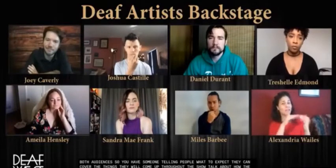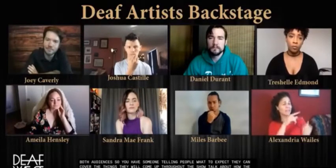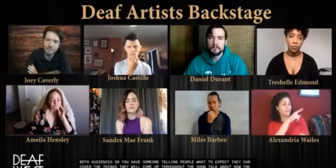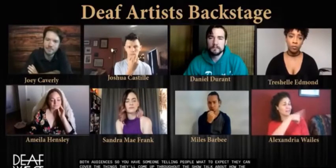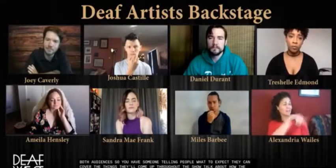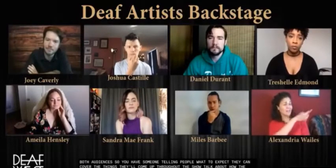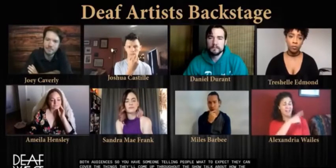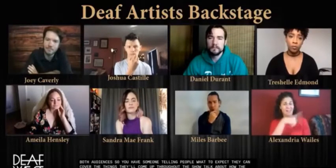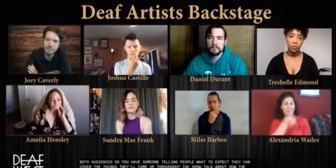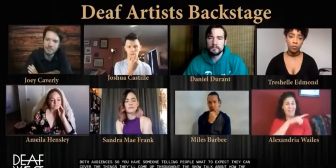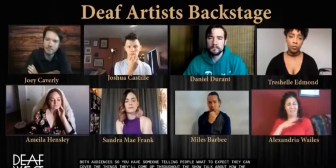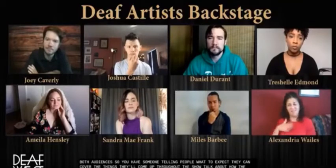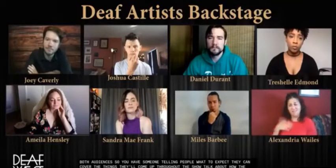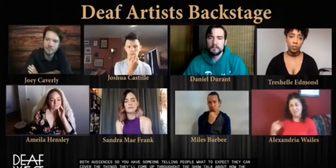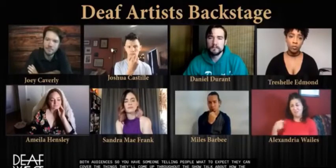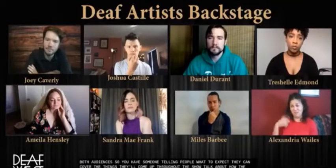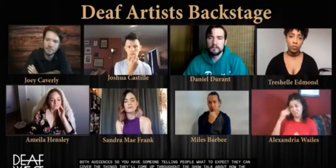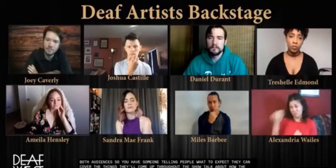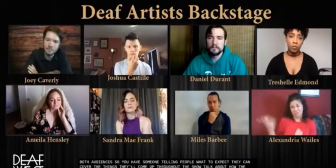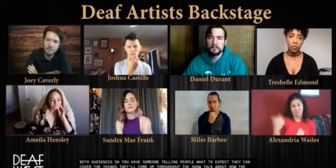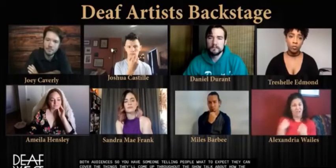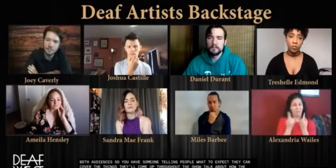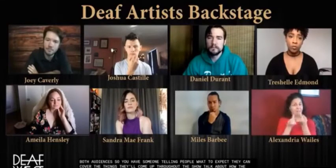Going to theaters with my hearing colleagues.